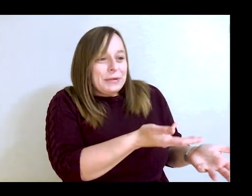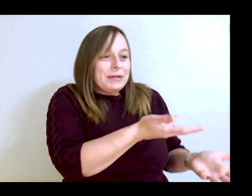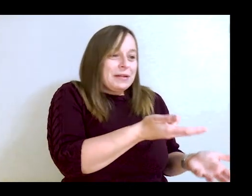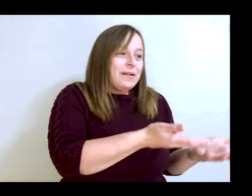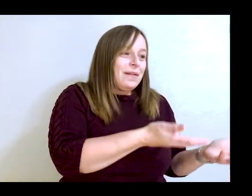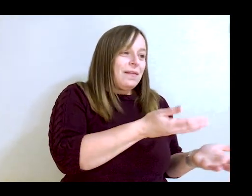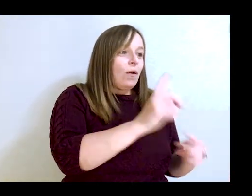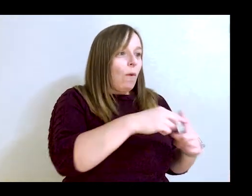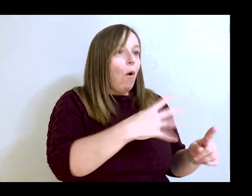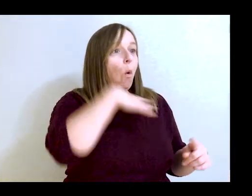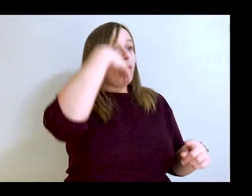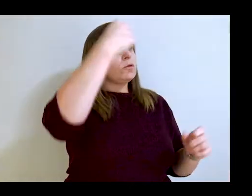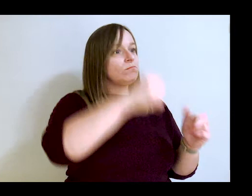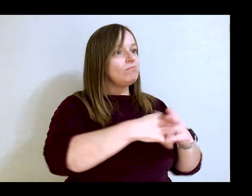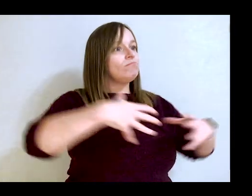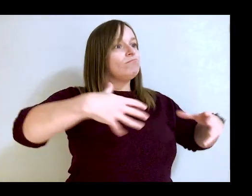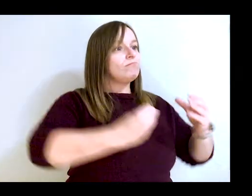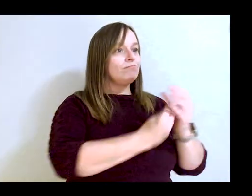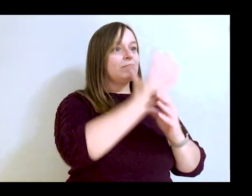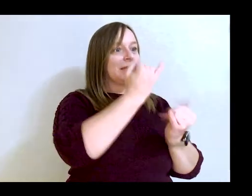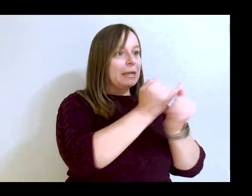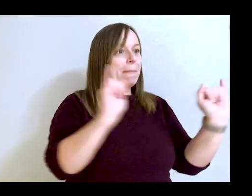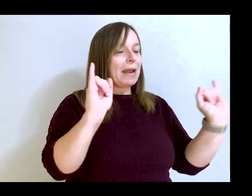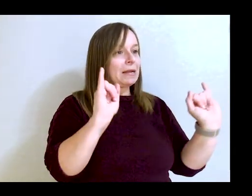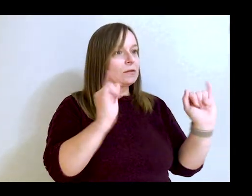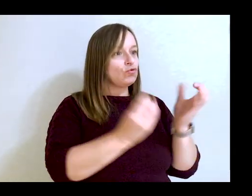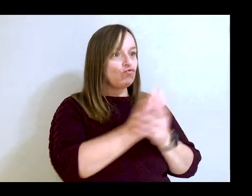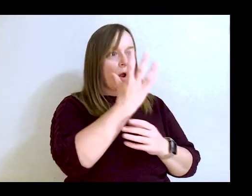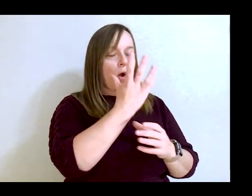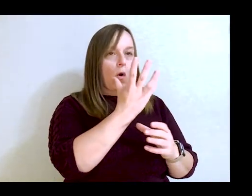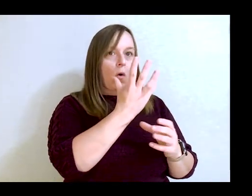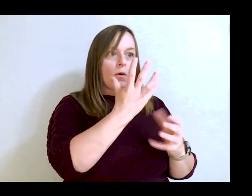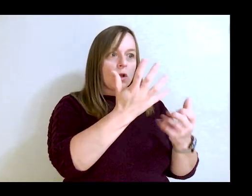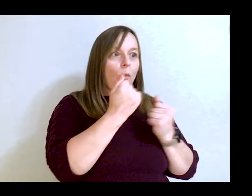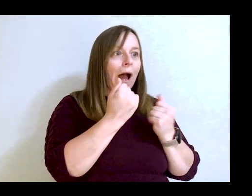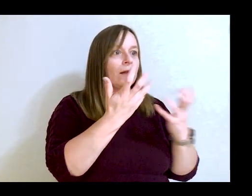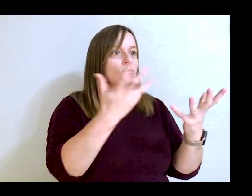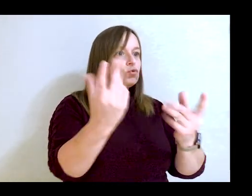As he's gotten older, his independence has grown. He wants to do